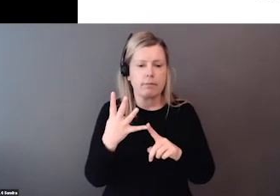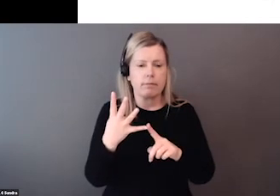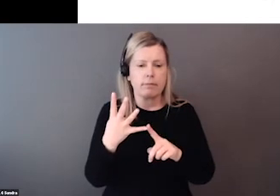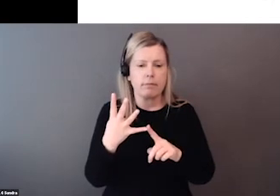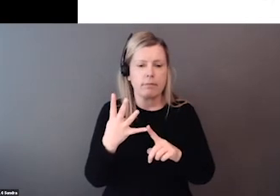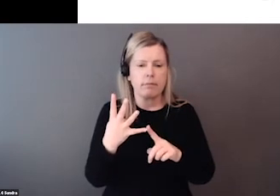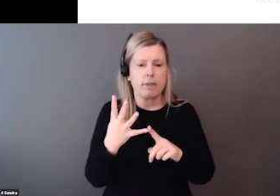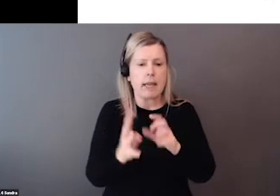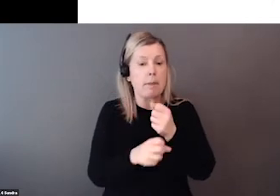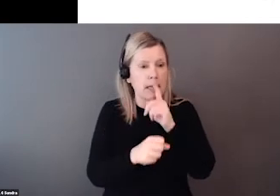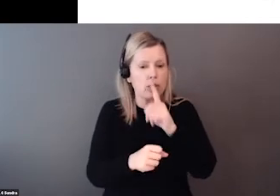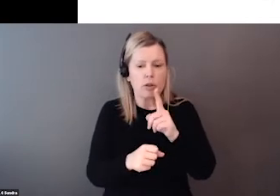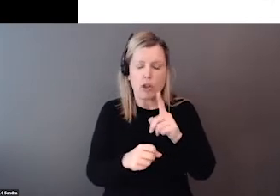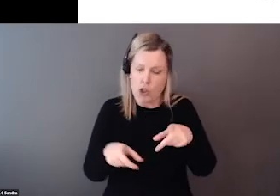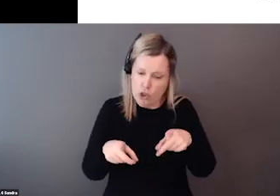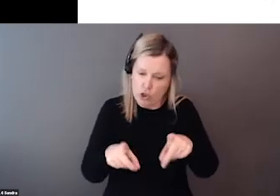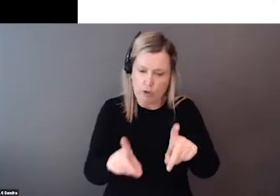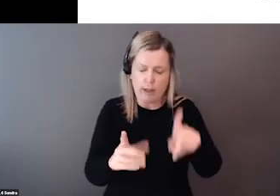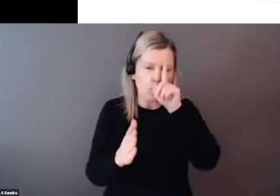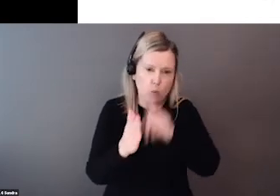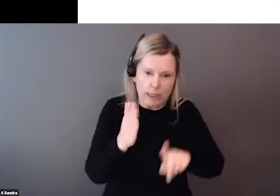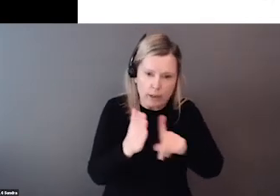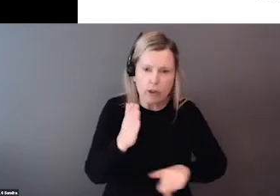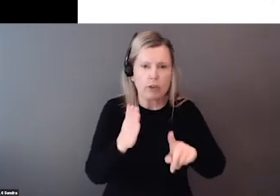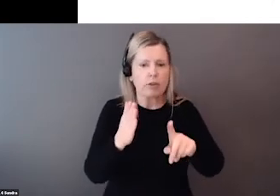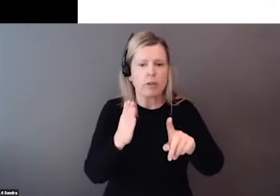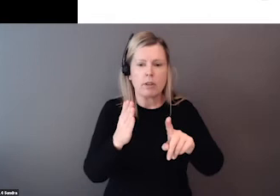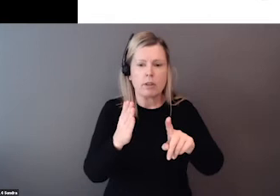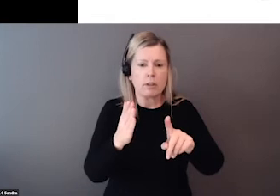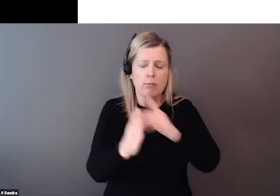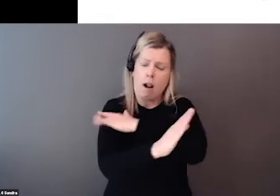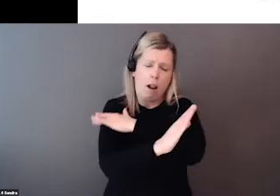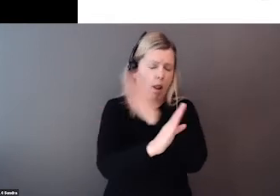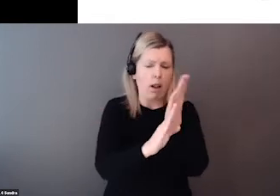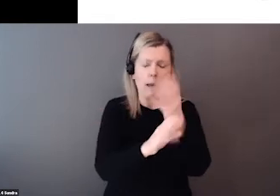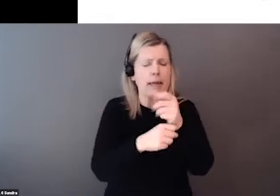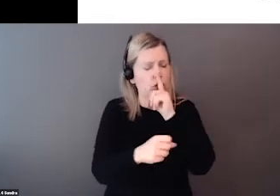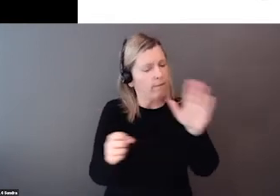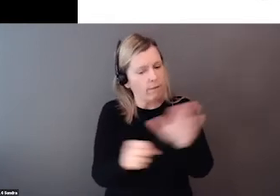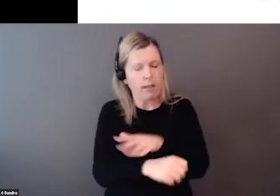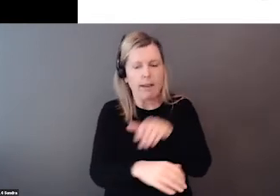that all research activities and knowledge transfer and exchange activities are completely accessible for people with disabilities.